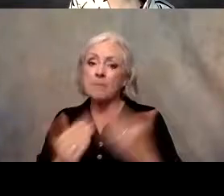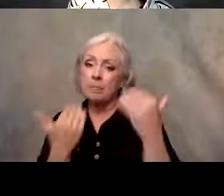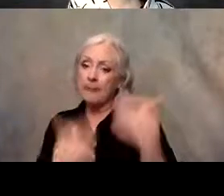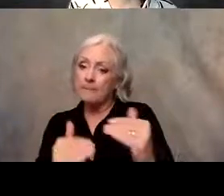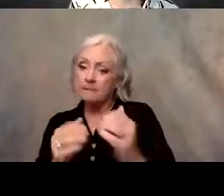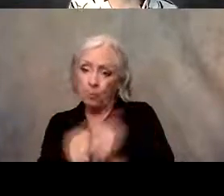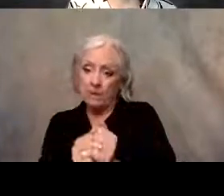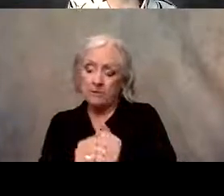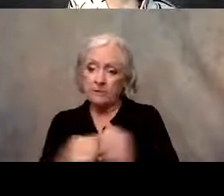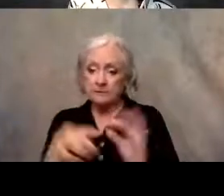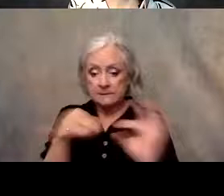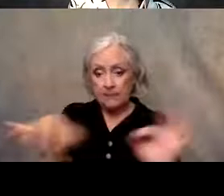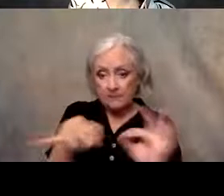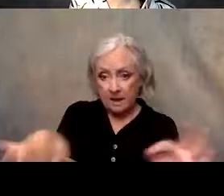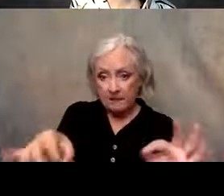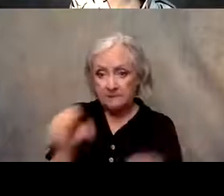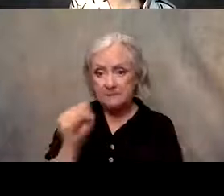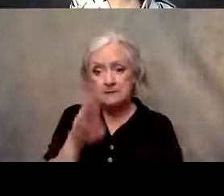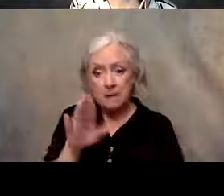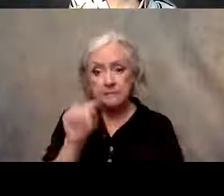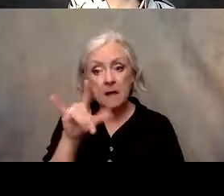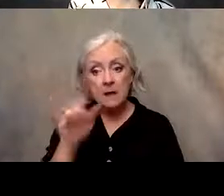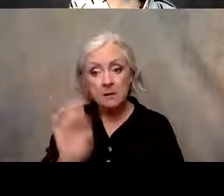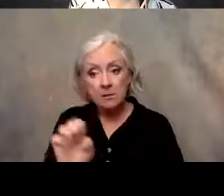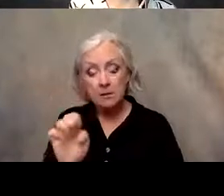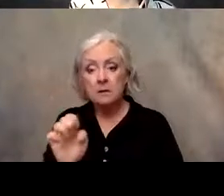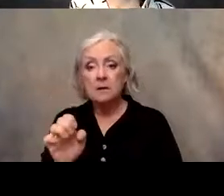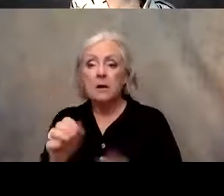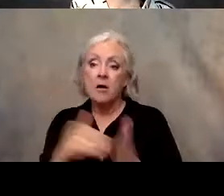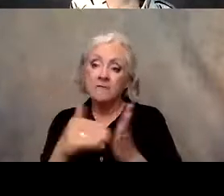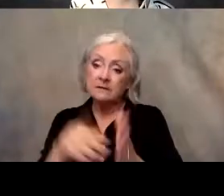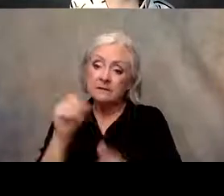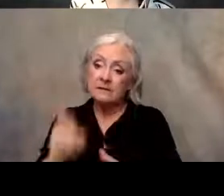it often results in needing to work with highly experienced translators